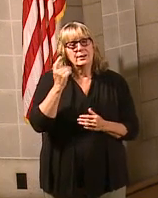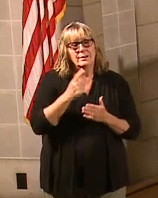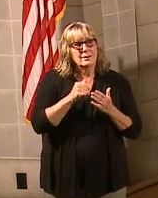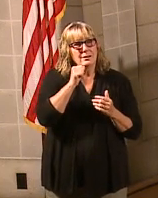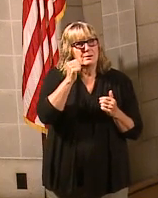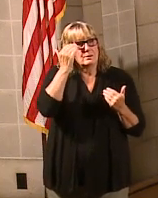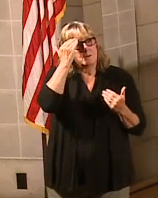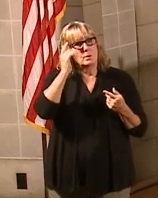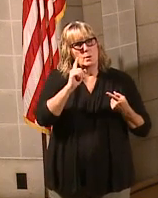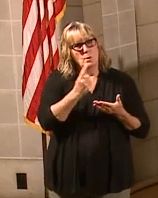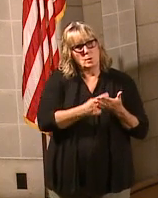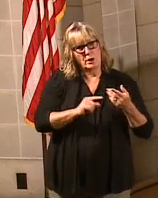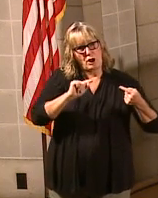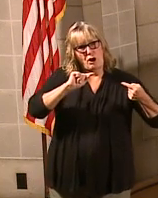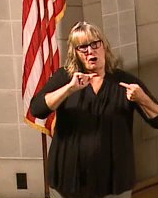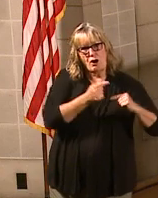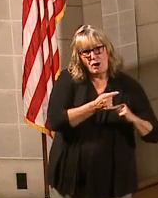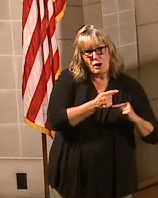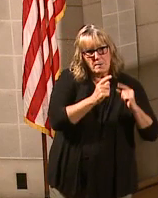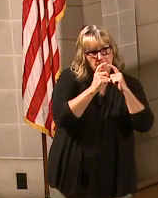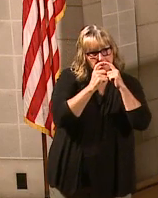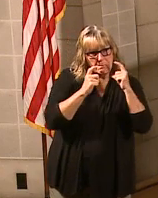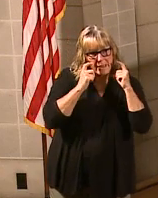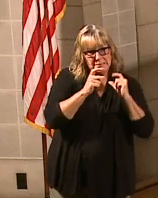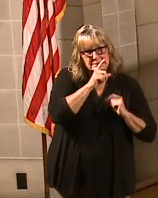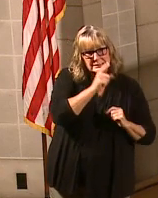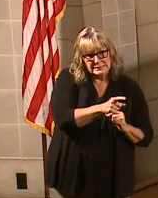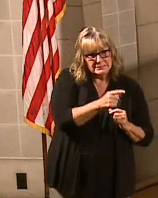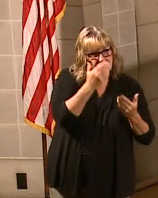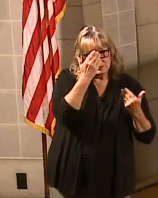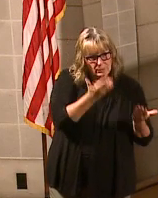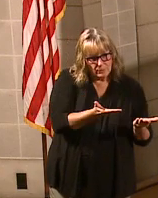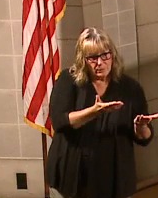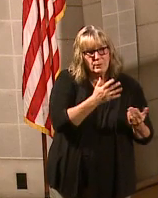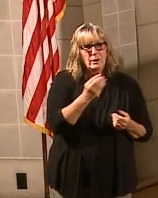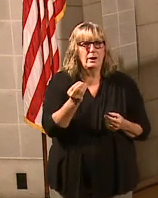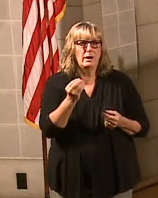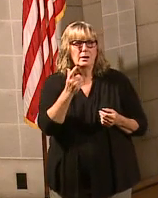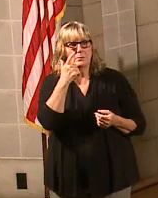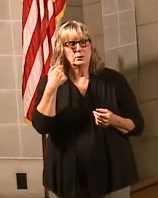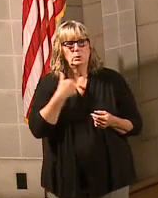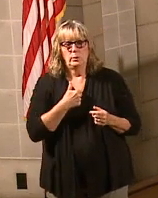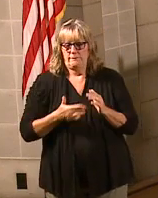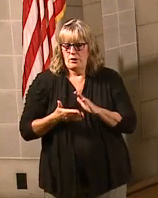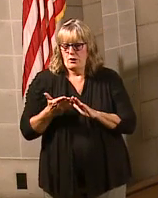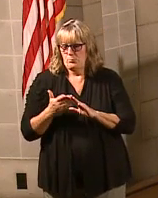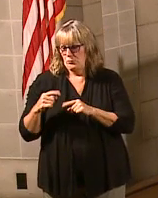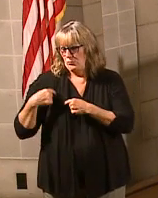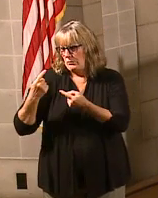YOU HAVE TO WEIGH THE COSTS